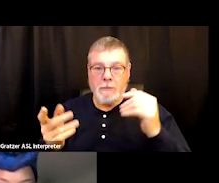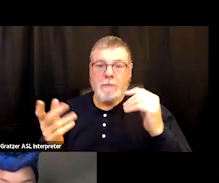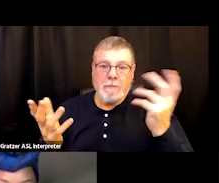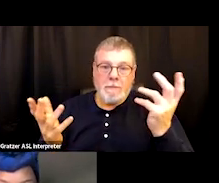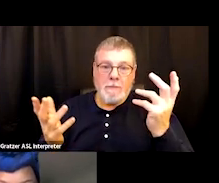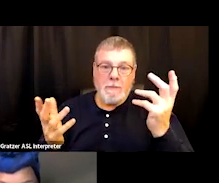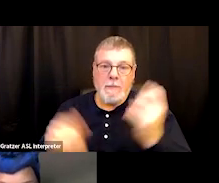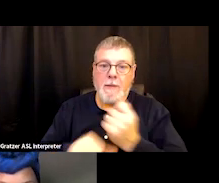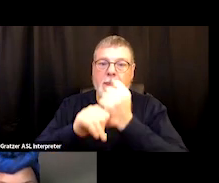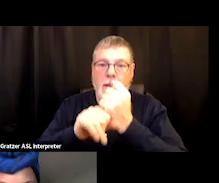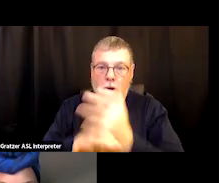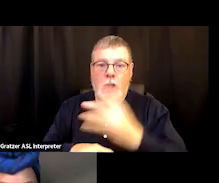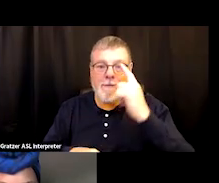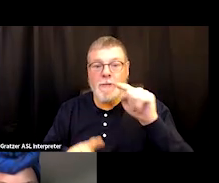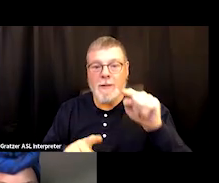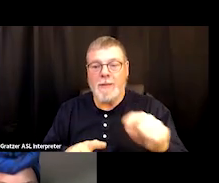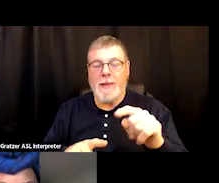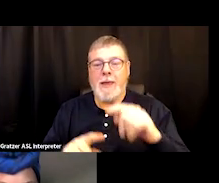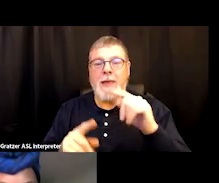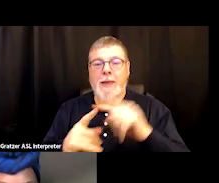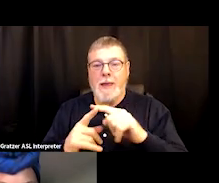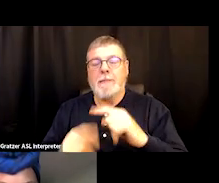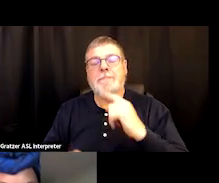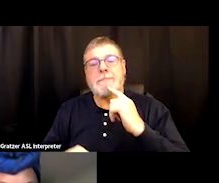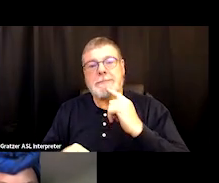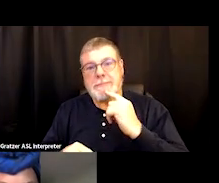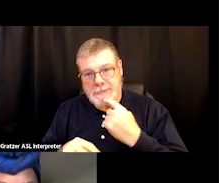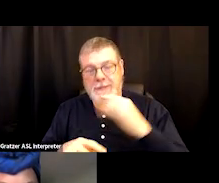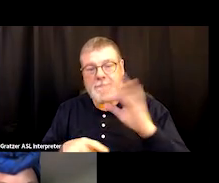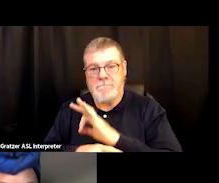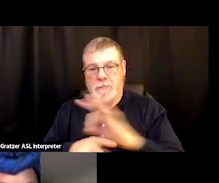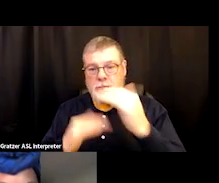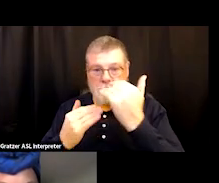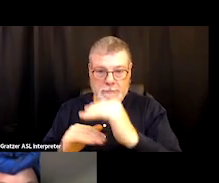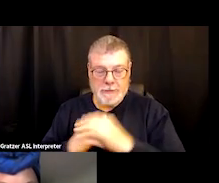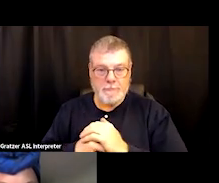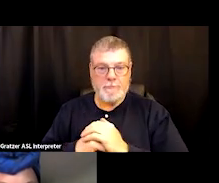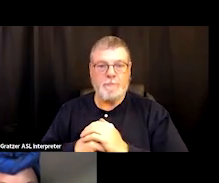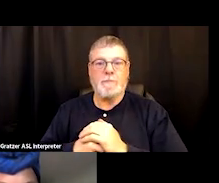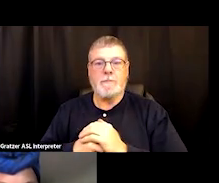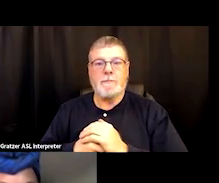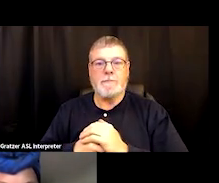are causing them, either marked or extreme, functional limitations that prevent them from working.